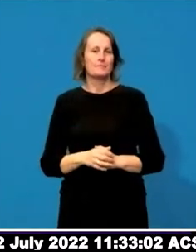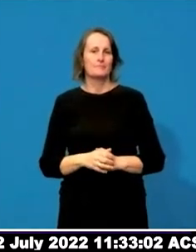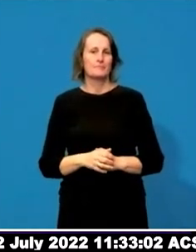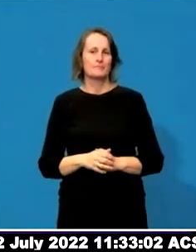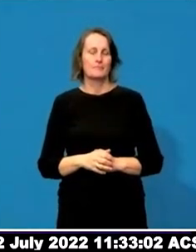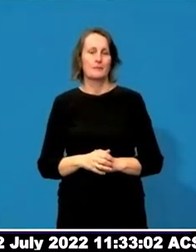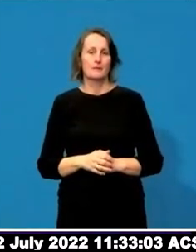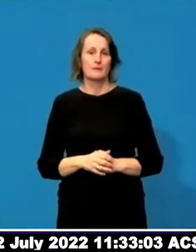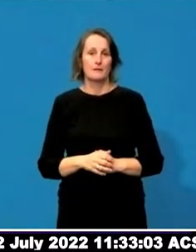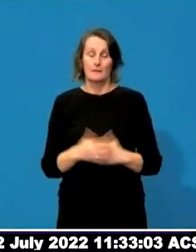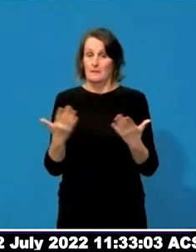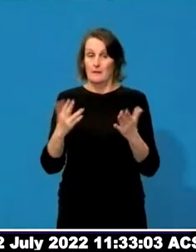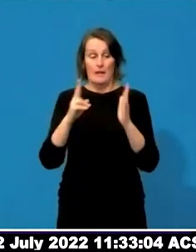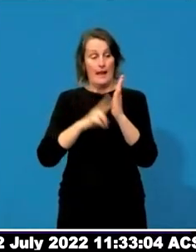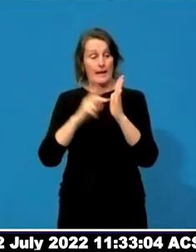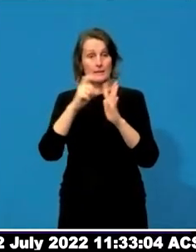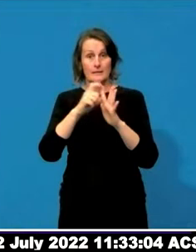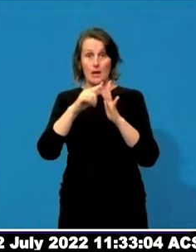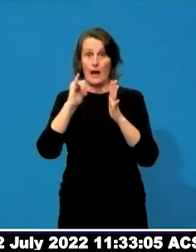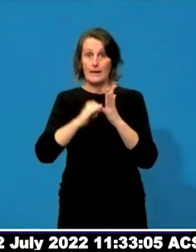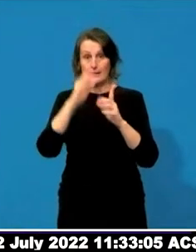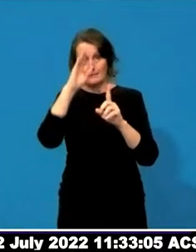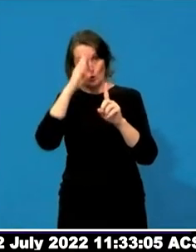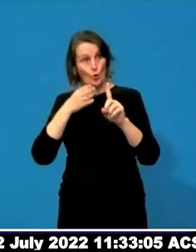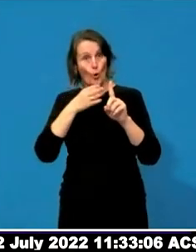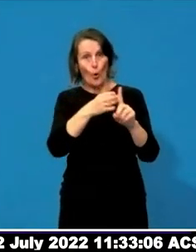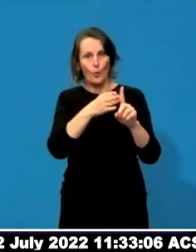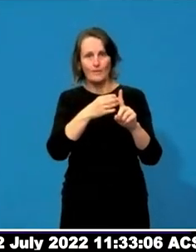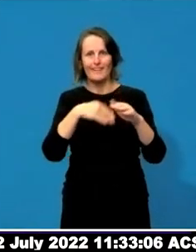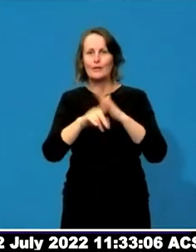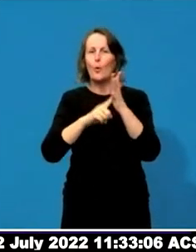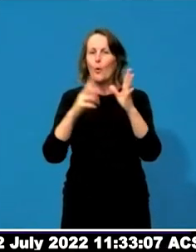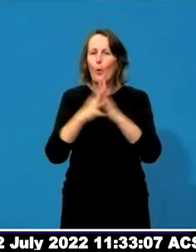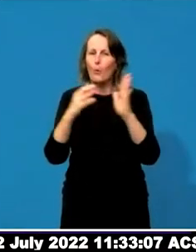which are stated in section 3 of the Act, and you see there that the goals